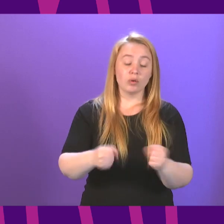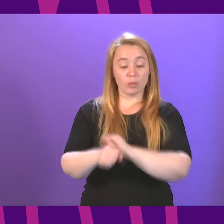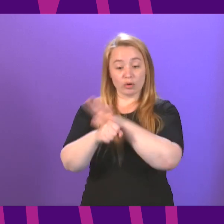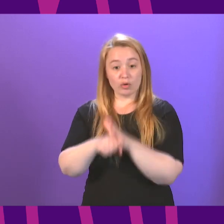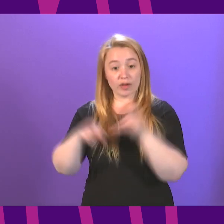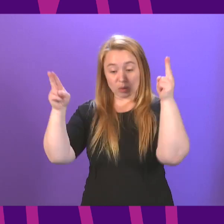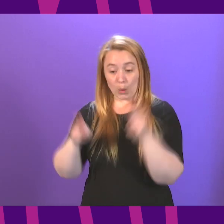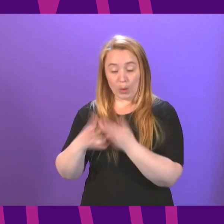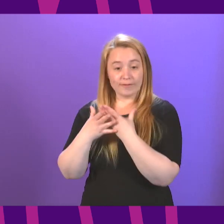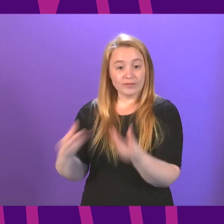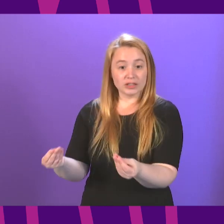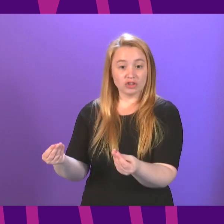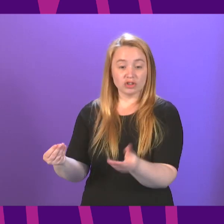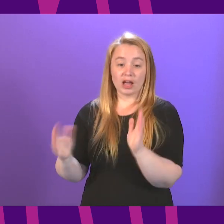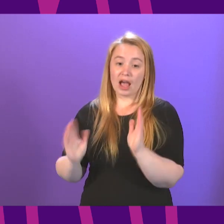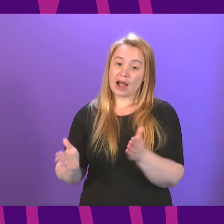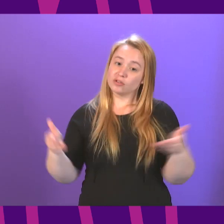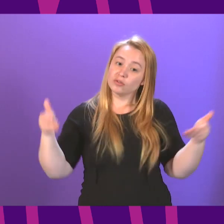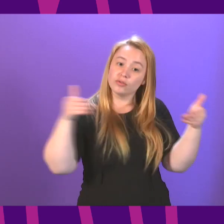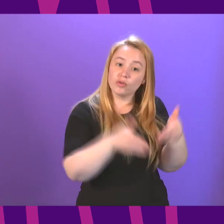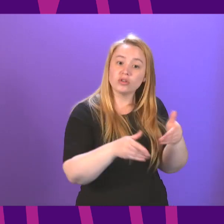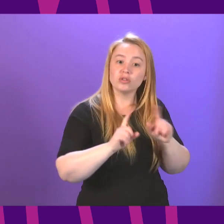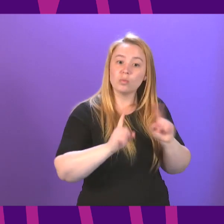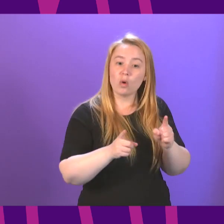we will need to focus all our energy and effort on delivering the strong